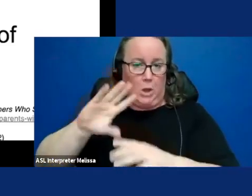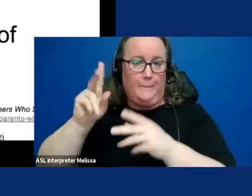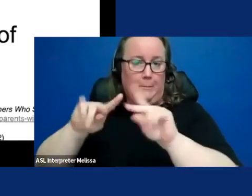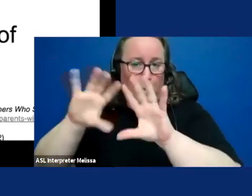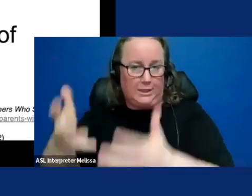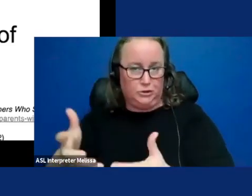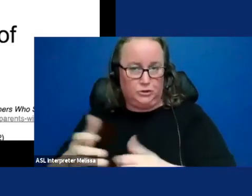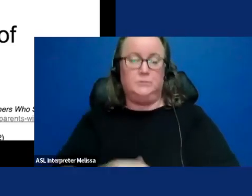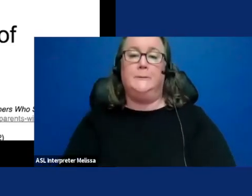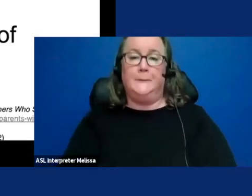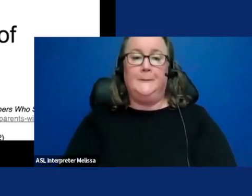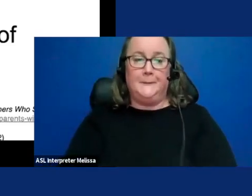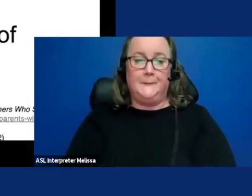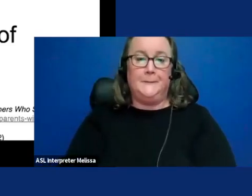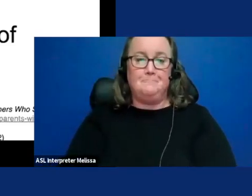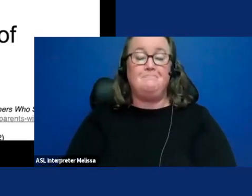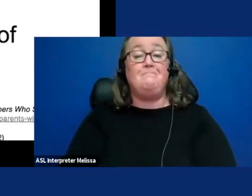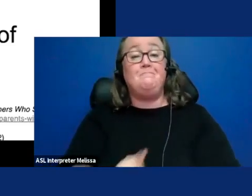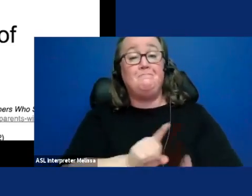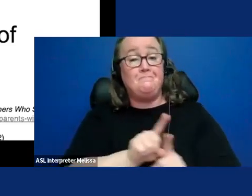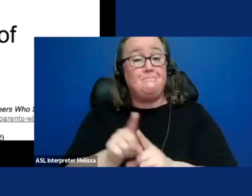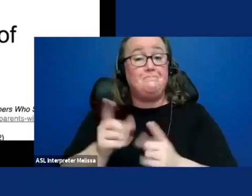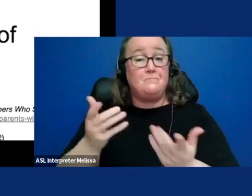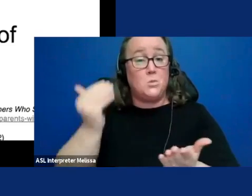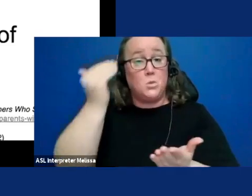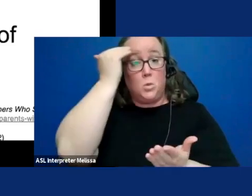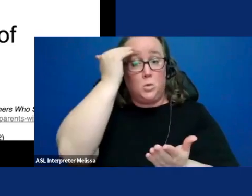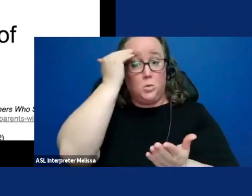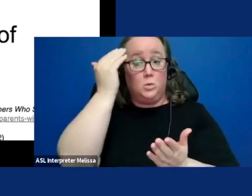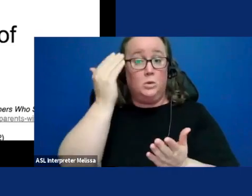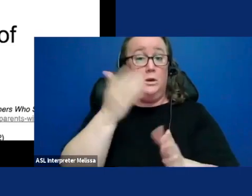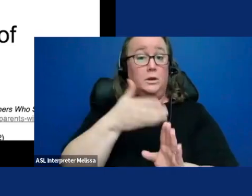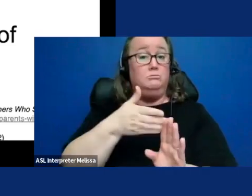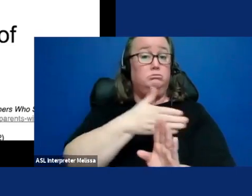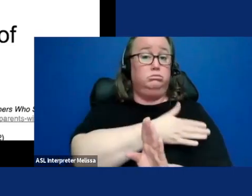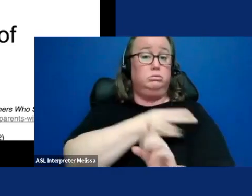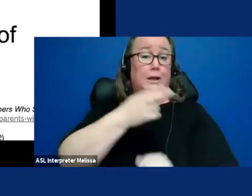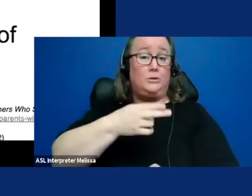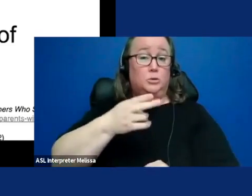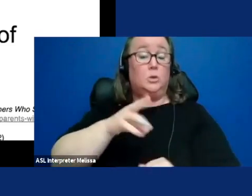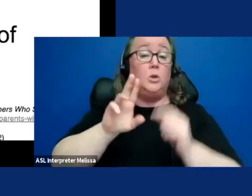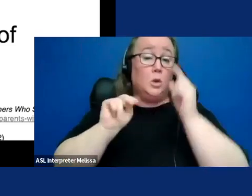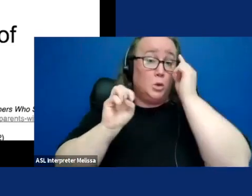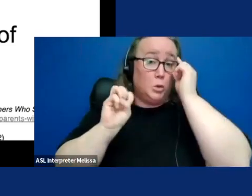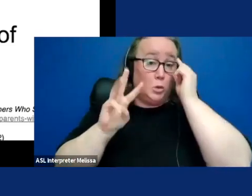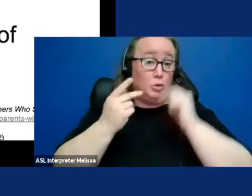We also know that our history of eugenics and ableism has been baked into